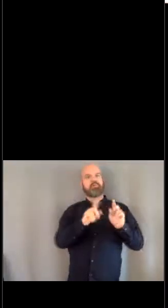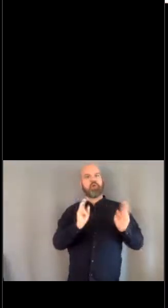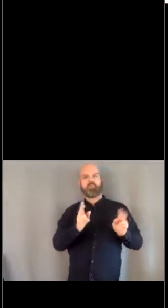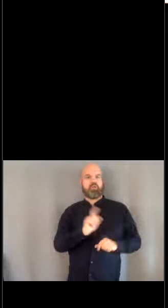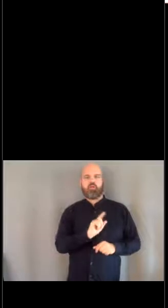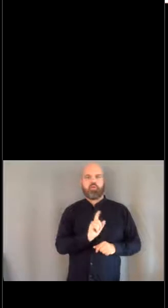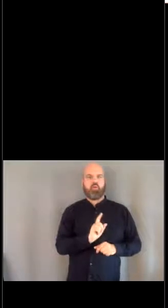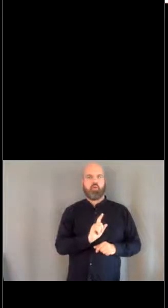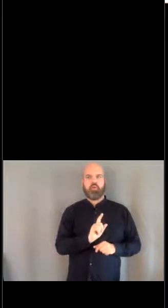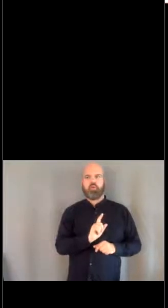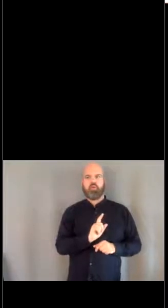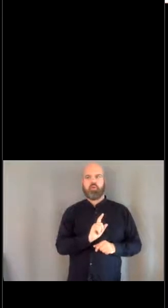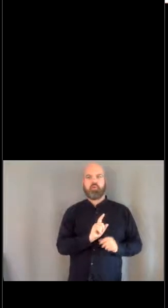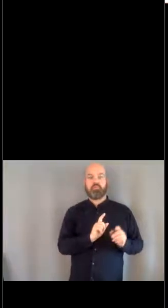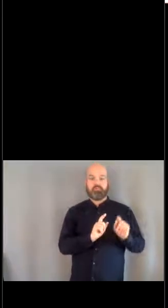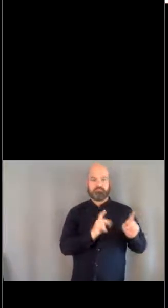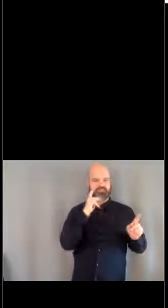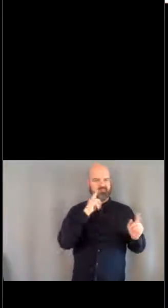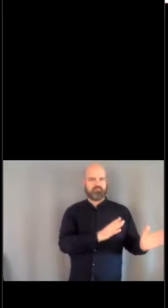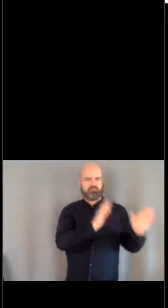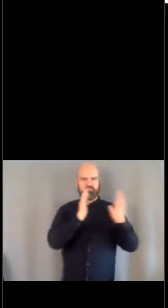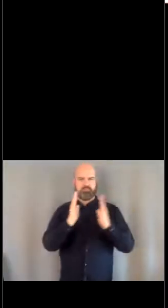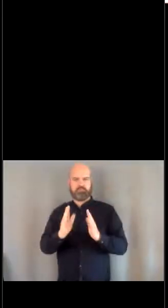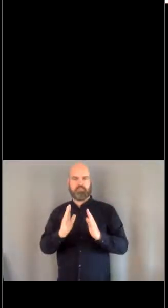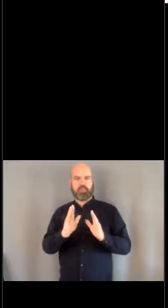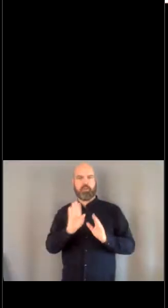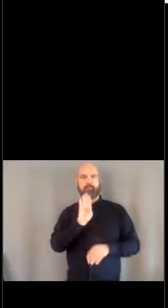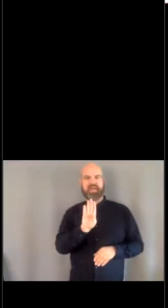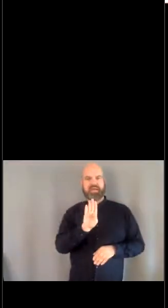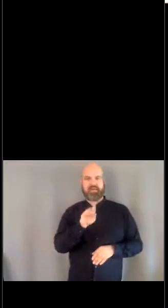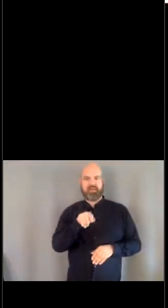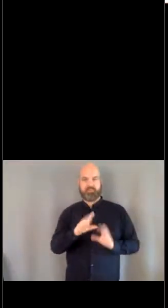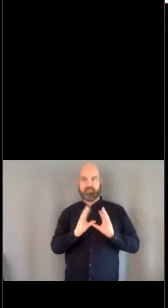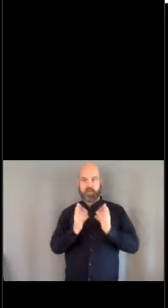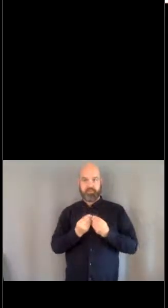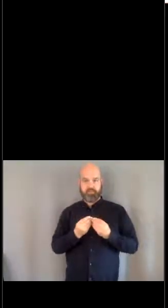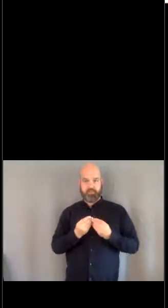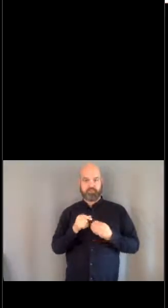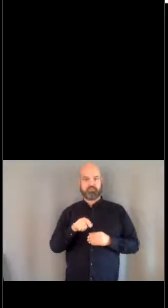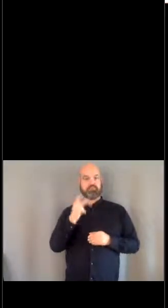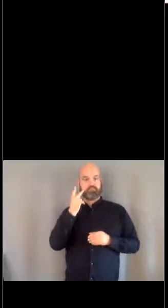and here both households are above the means test.